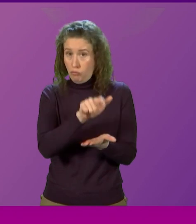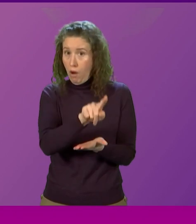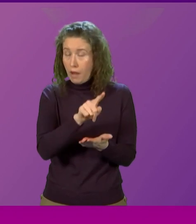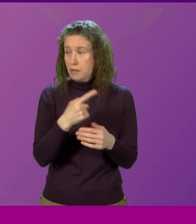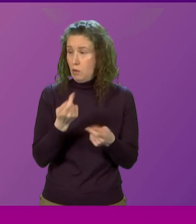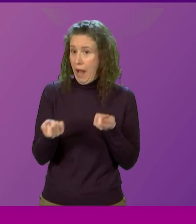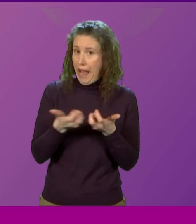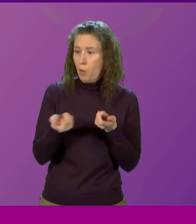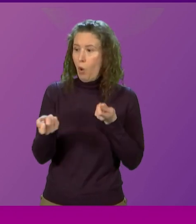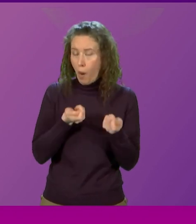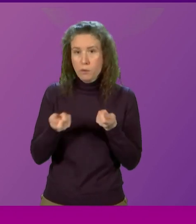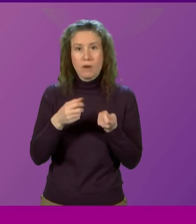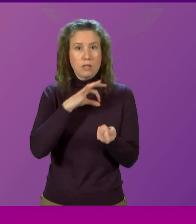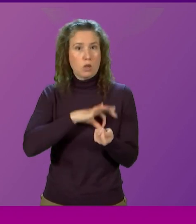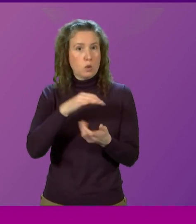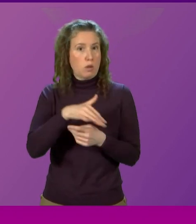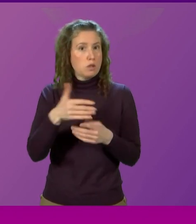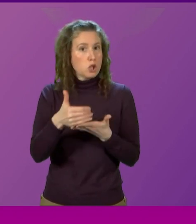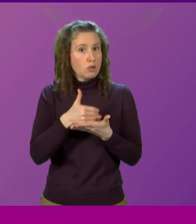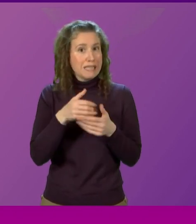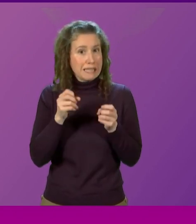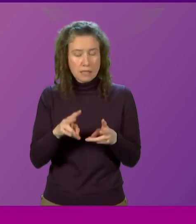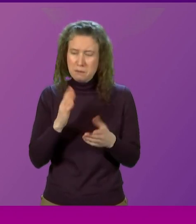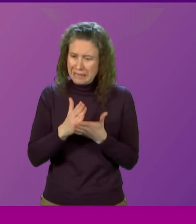social security system, particularly as it affects people with disabilities, I am absolutely